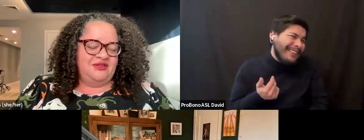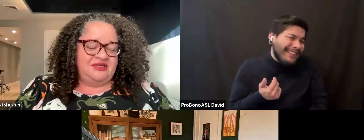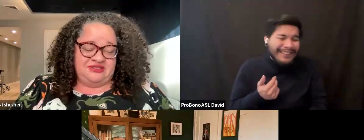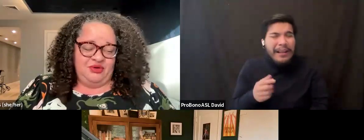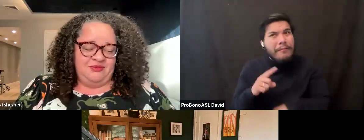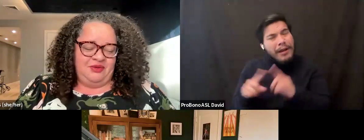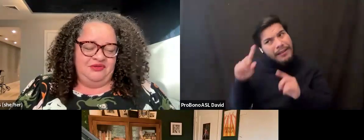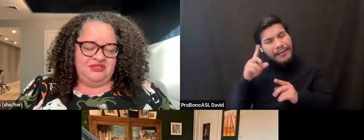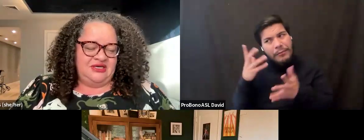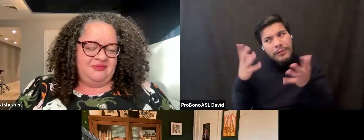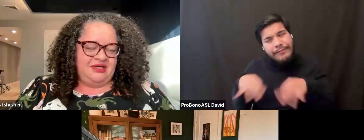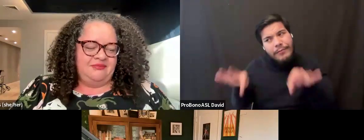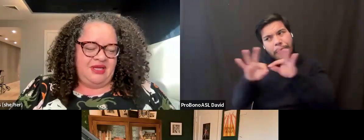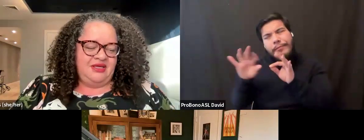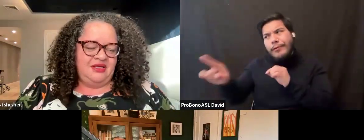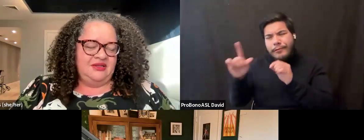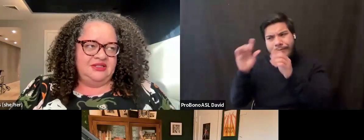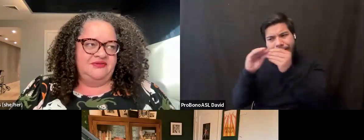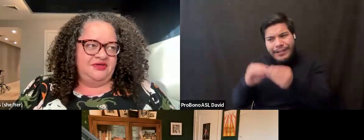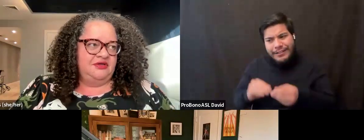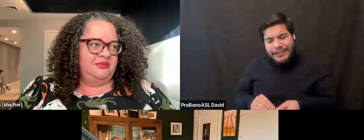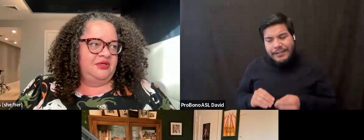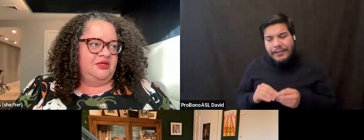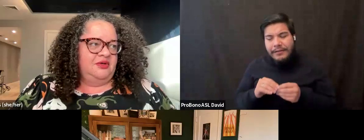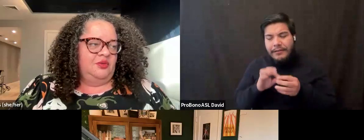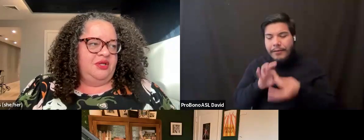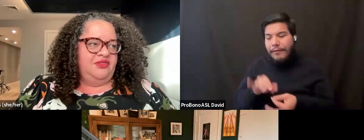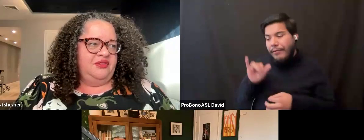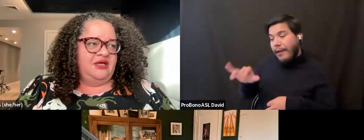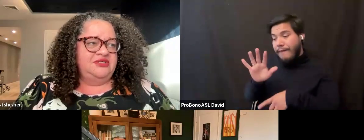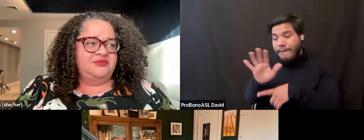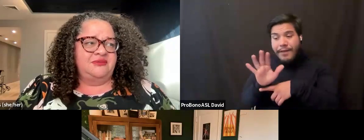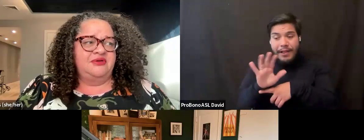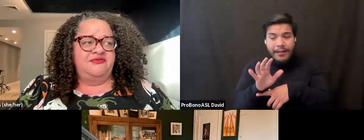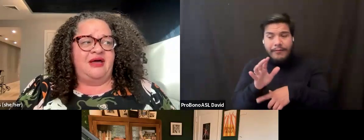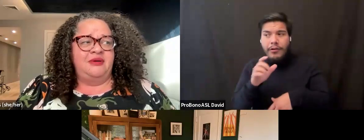one of the things that's important about what you just said about making this film with not just with someone fat,